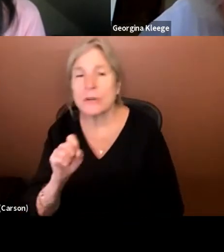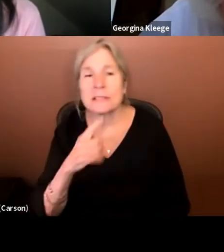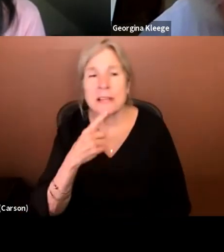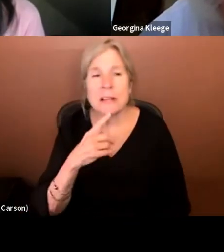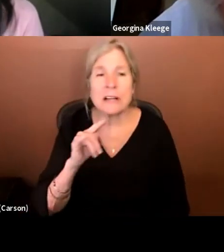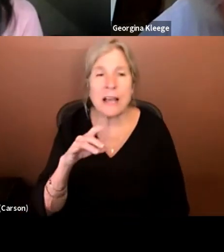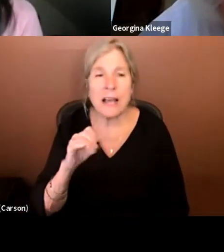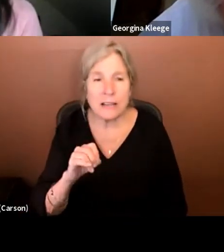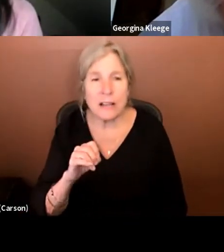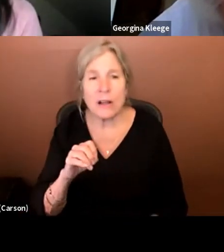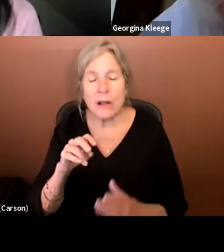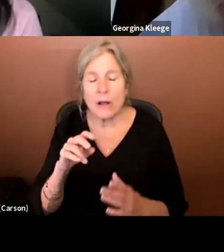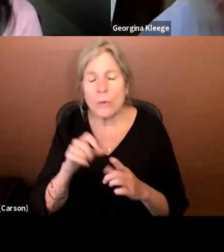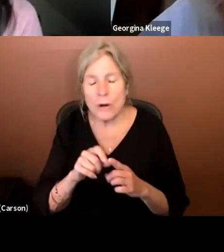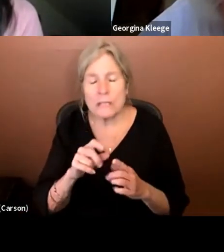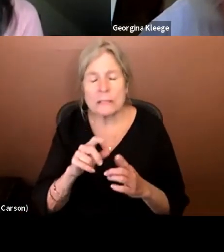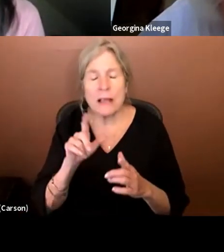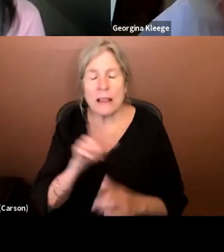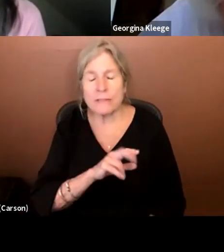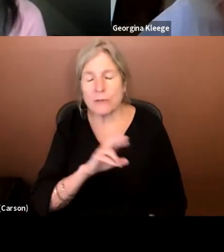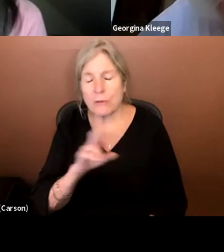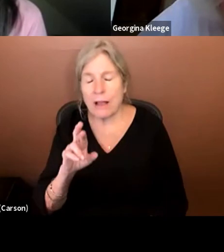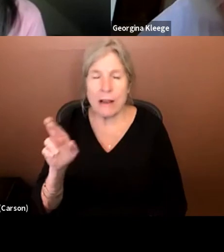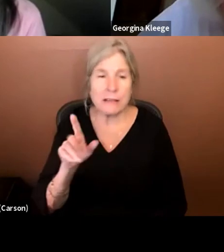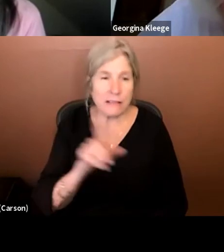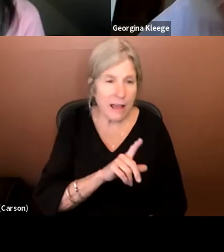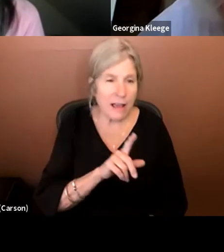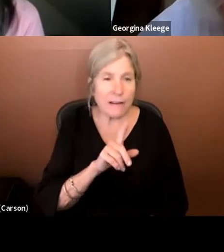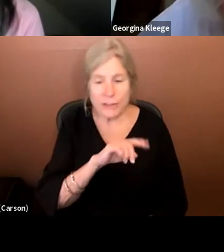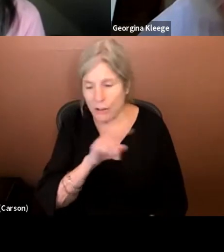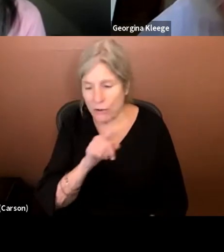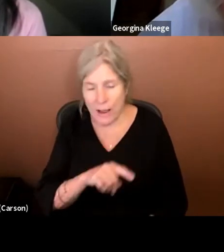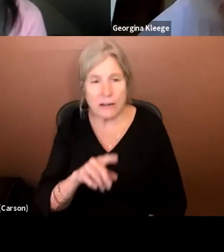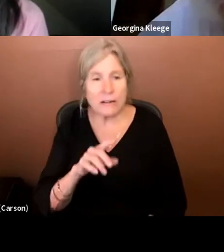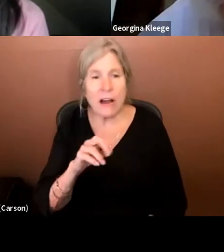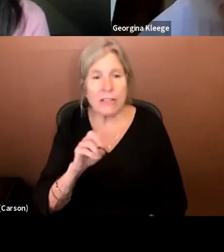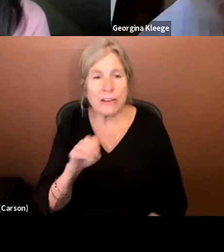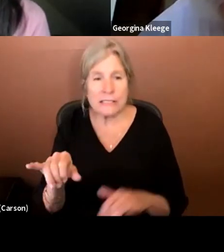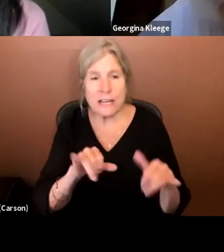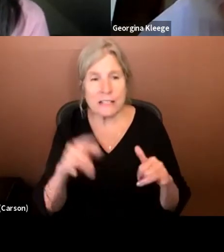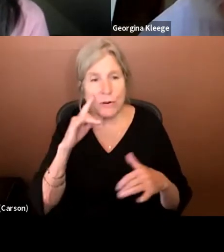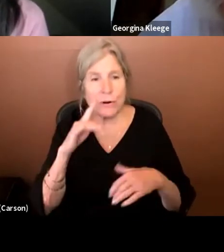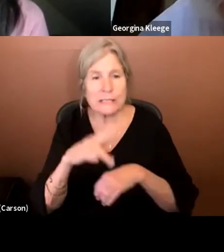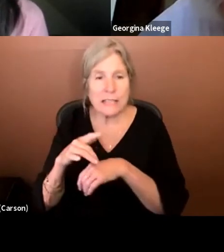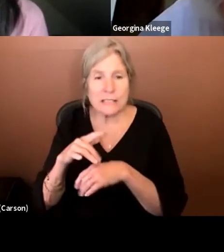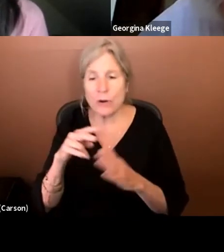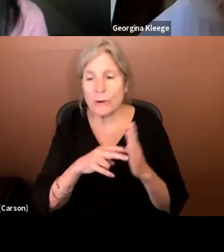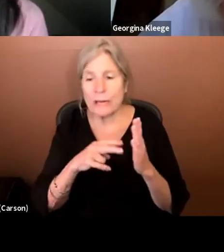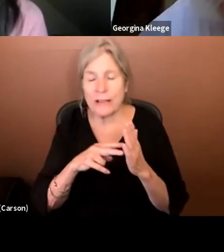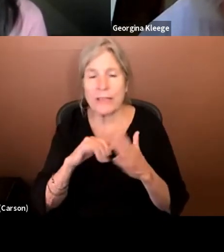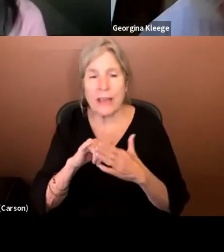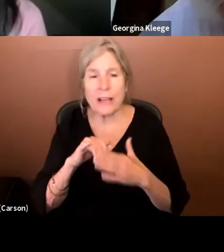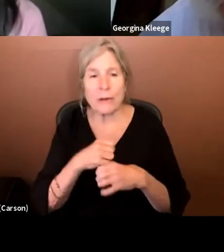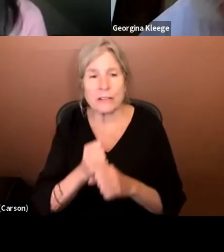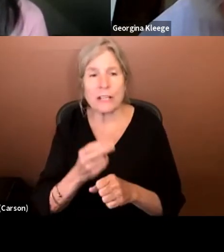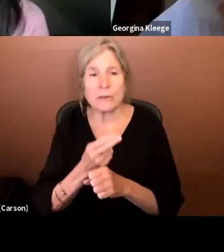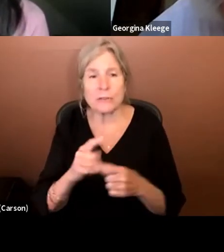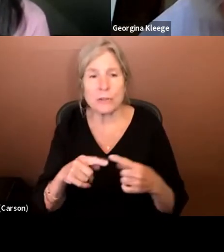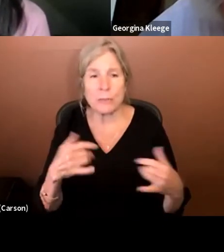right, all around? Are there standards for tactile reading that creators can use to play with time and